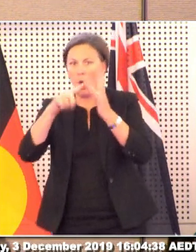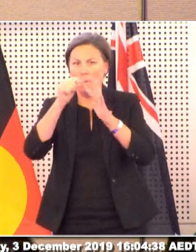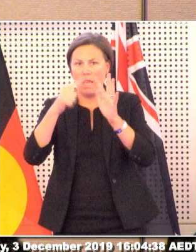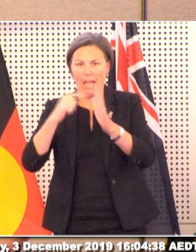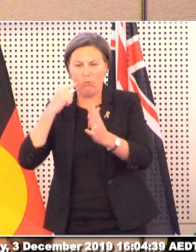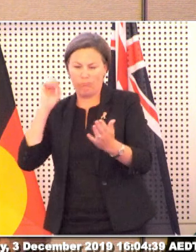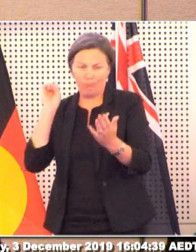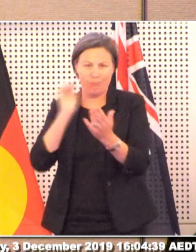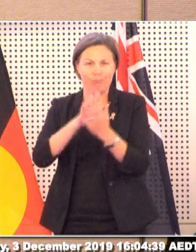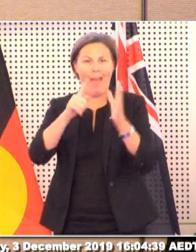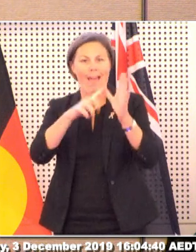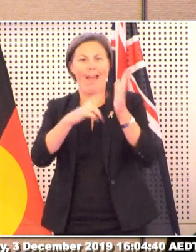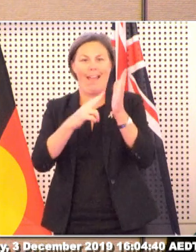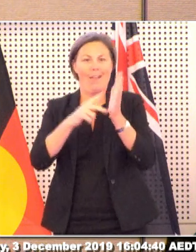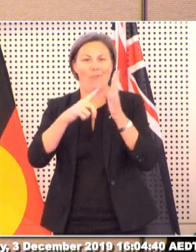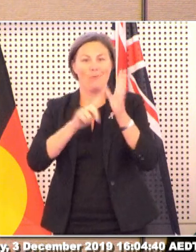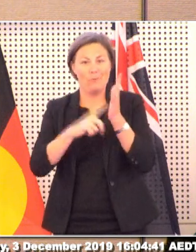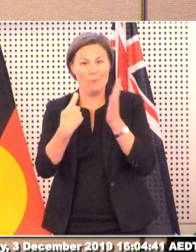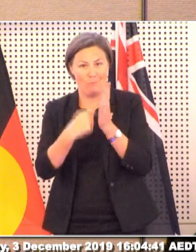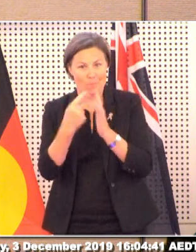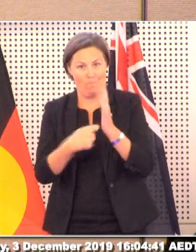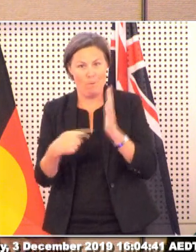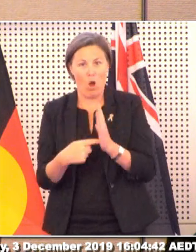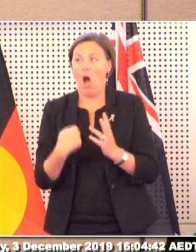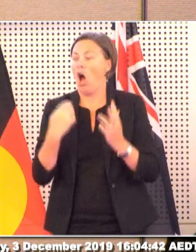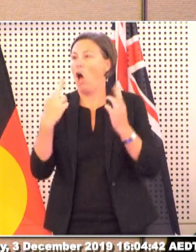Hopefully somebody with some nous will read it and hopefully something might get done.